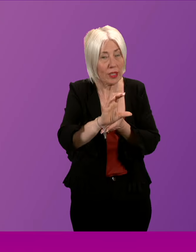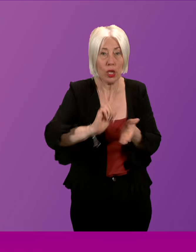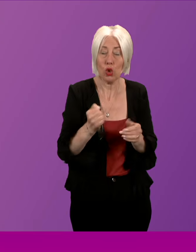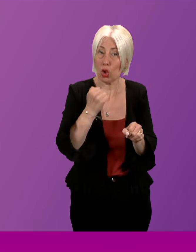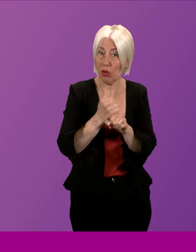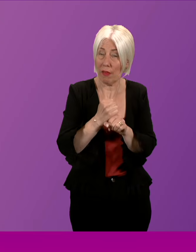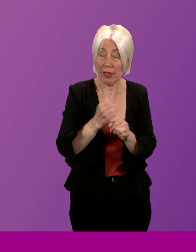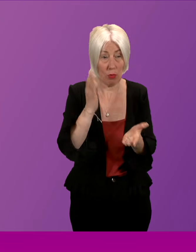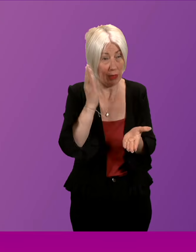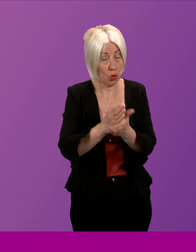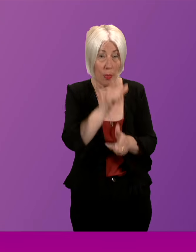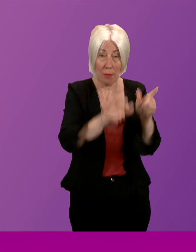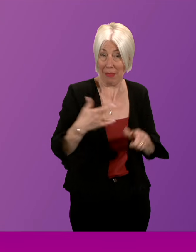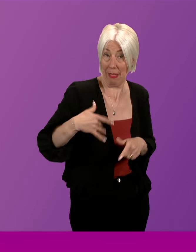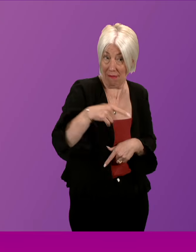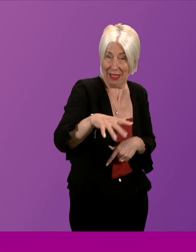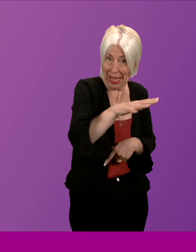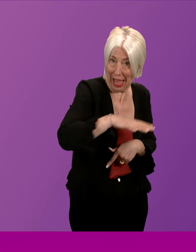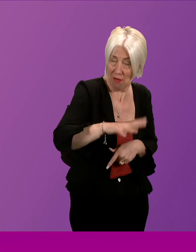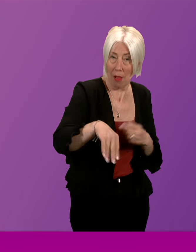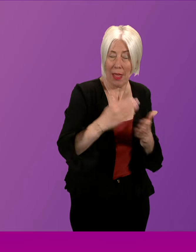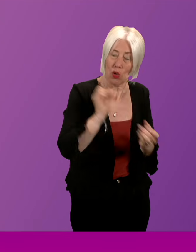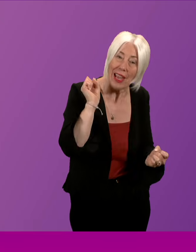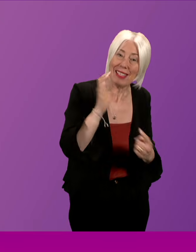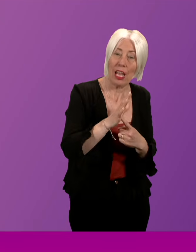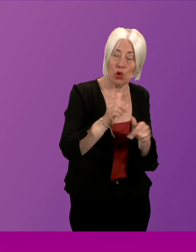to ensure that residents continue to receive essential support and that Clackmannanshire